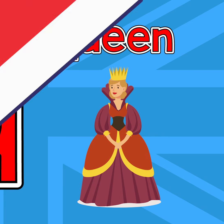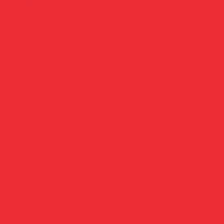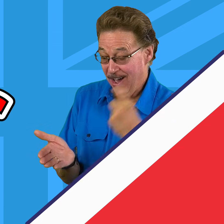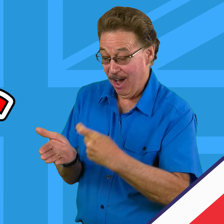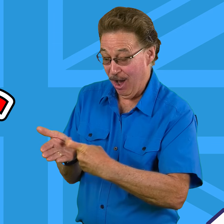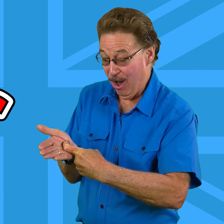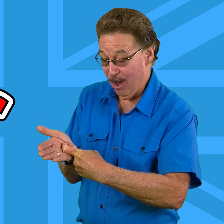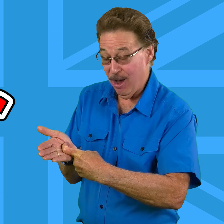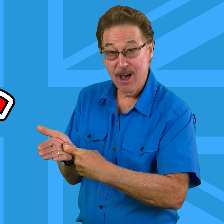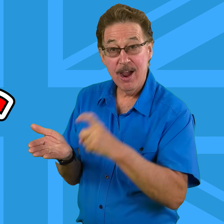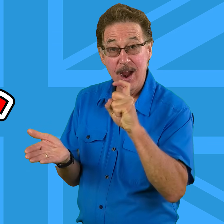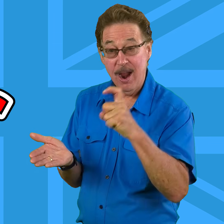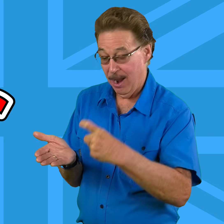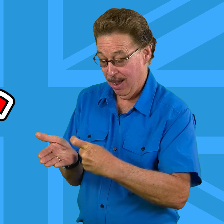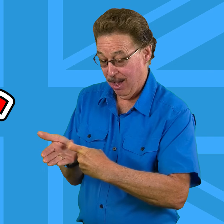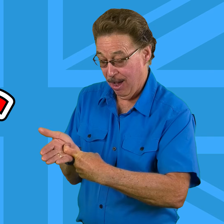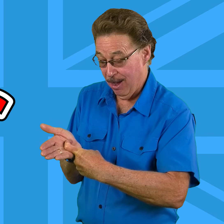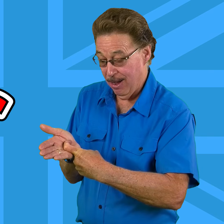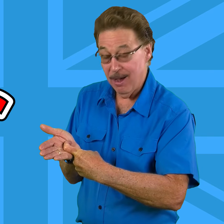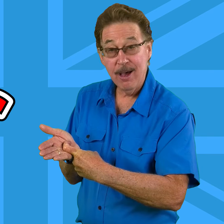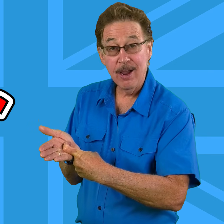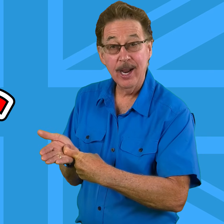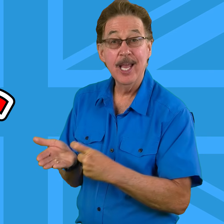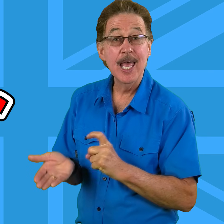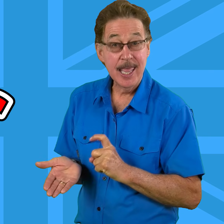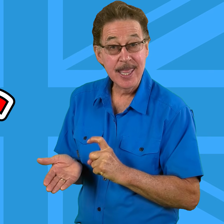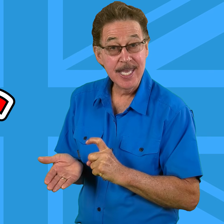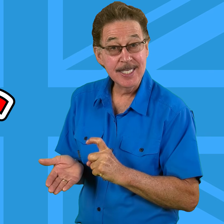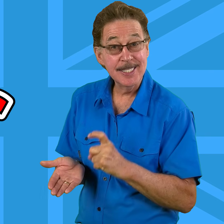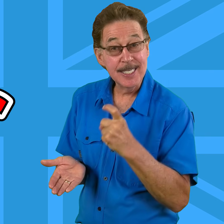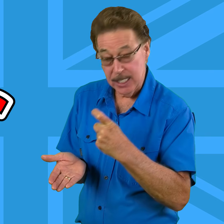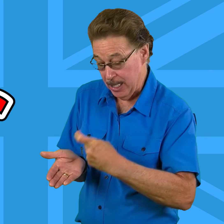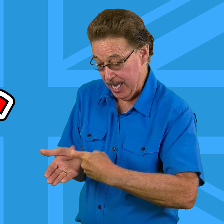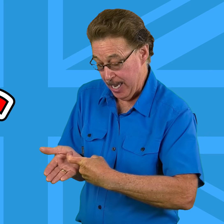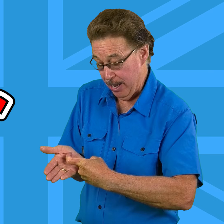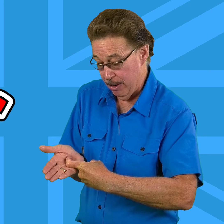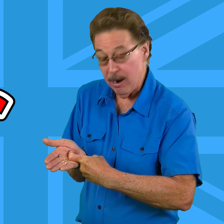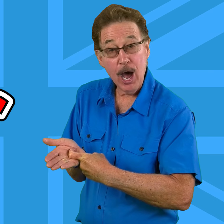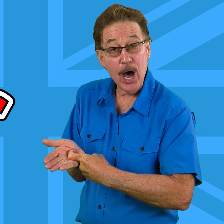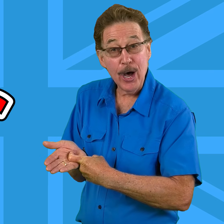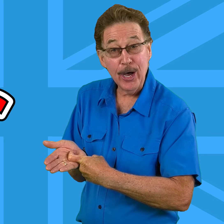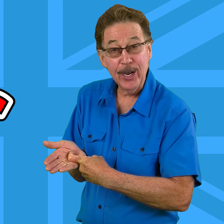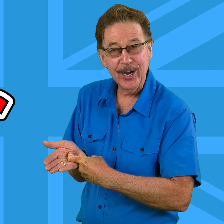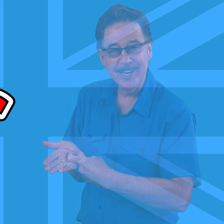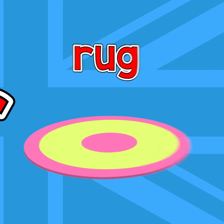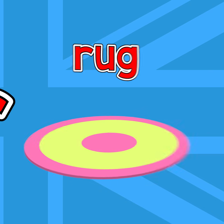R, r, this is the letter r